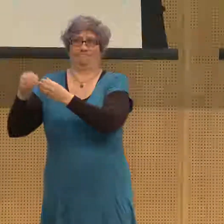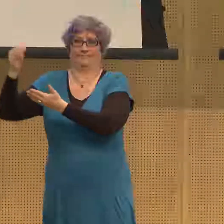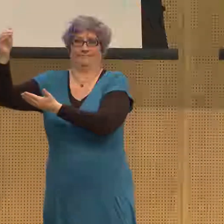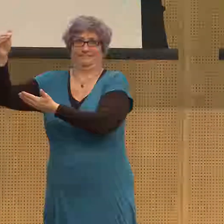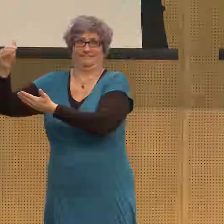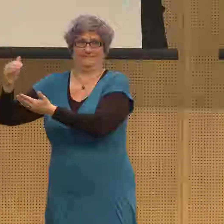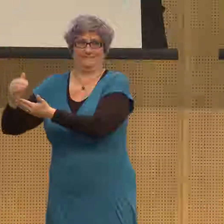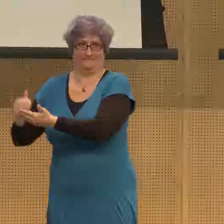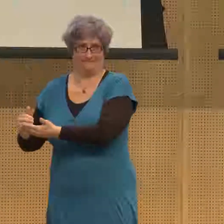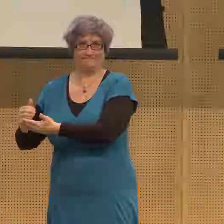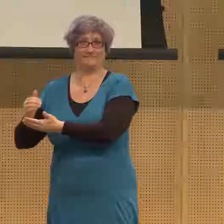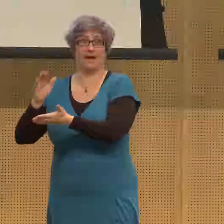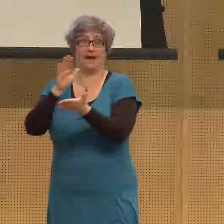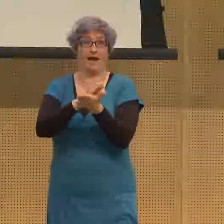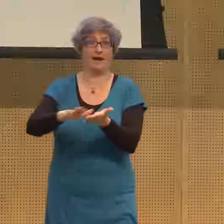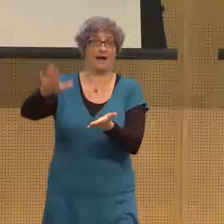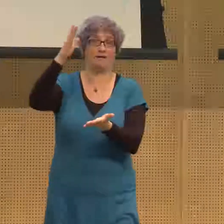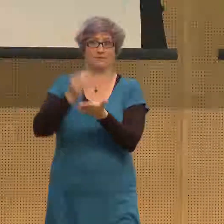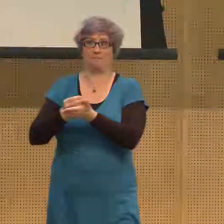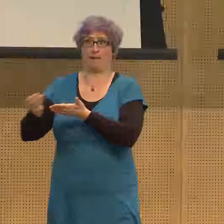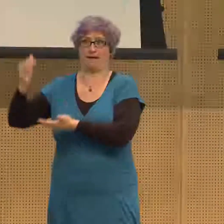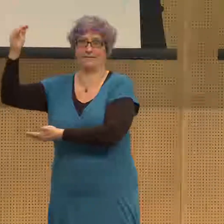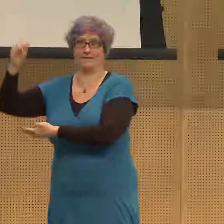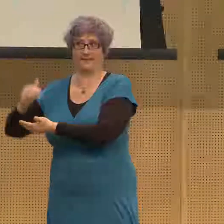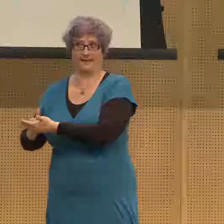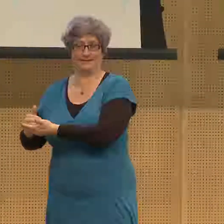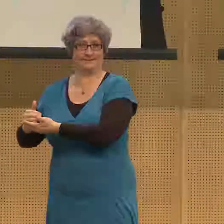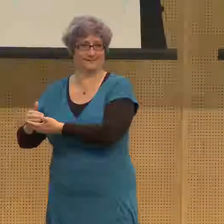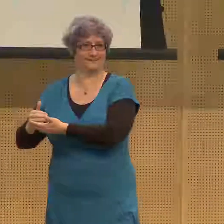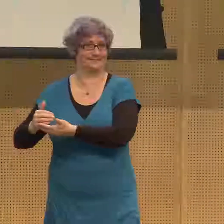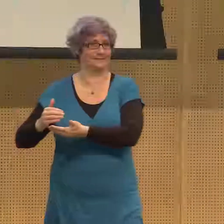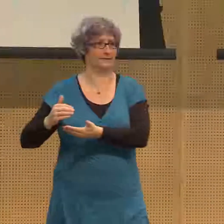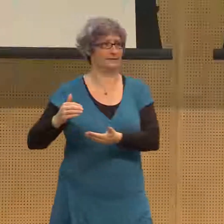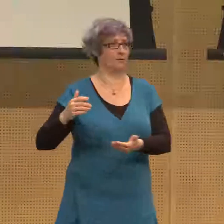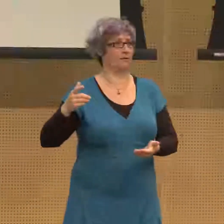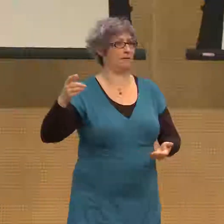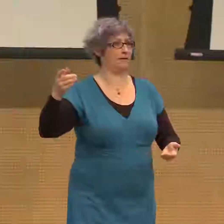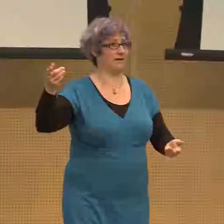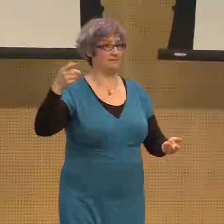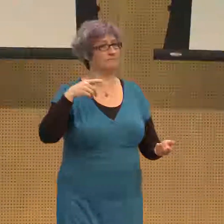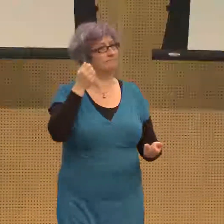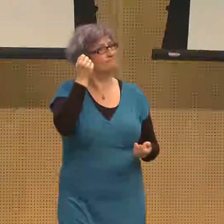Well, after I took the SAT, my name was added to a list